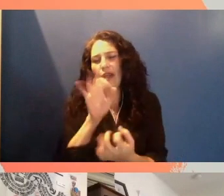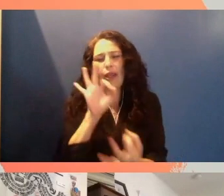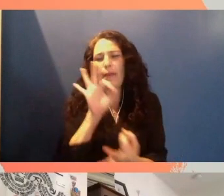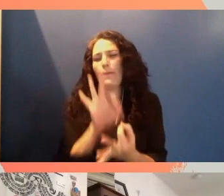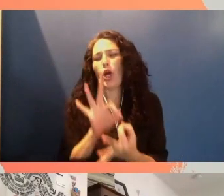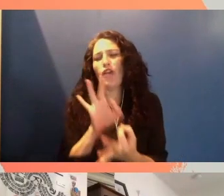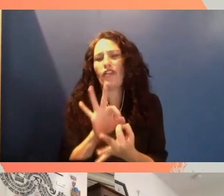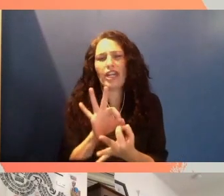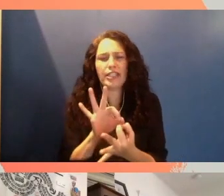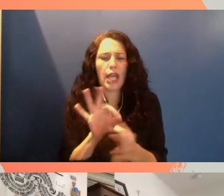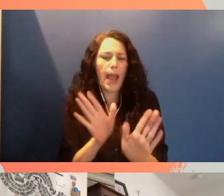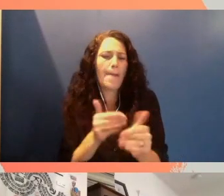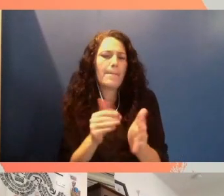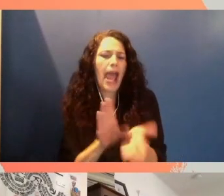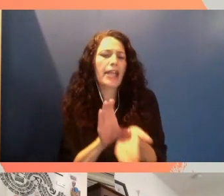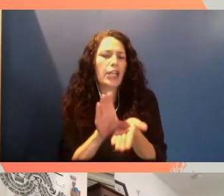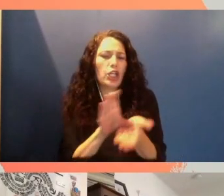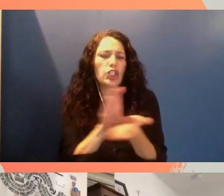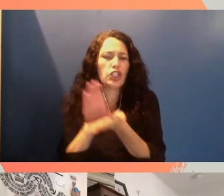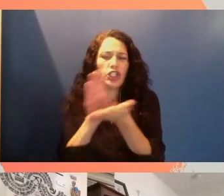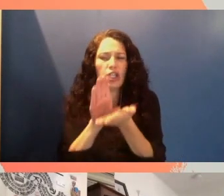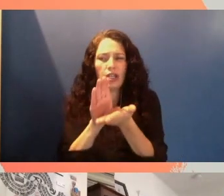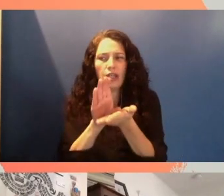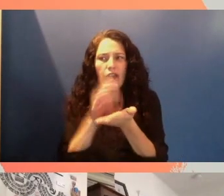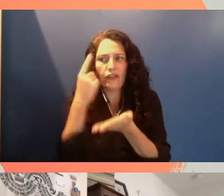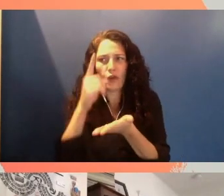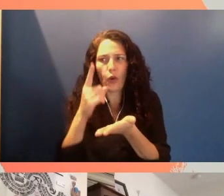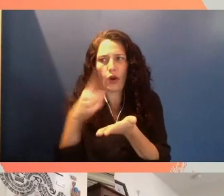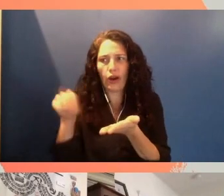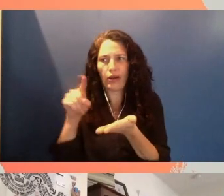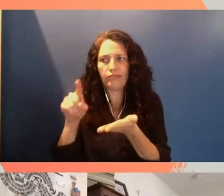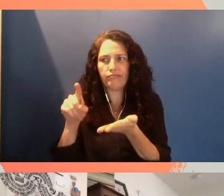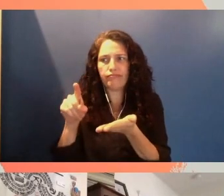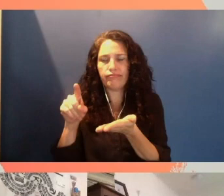when we are making projects about things that we know about, we may not know everything about it,